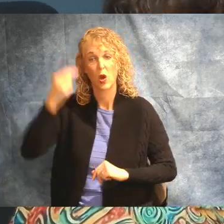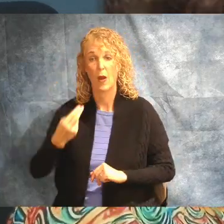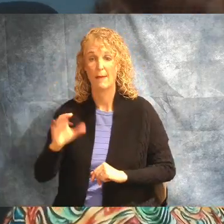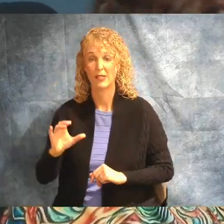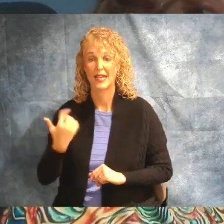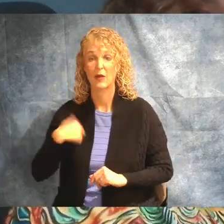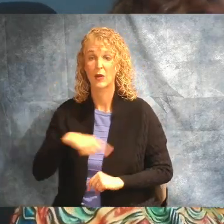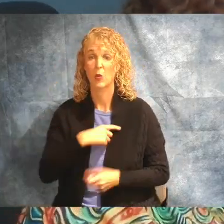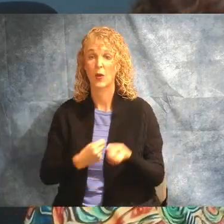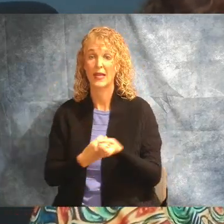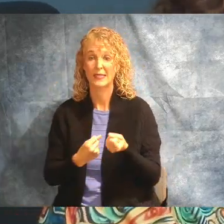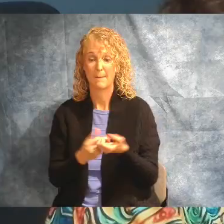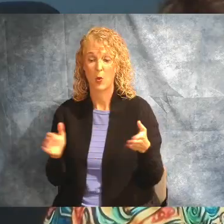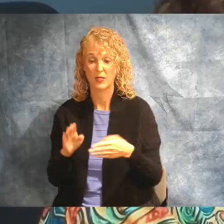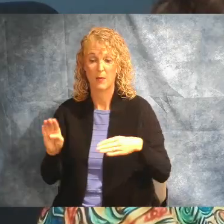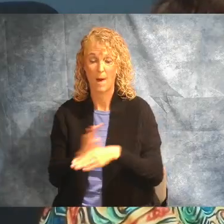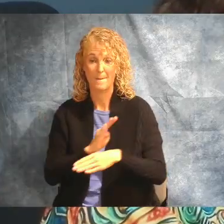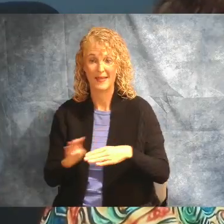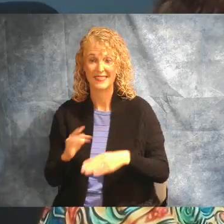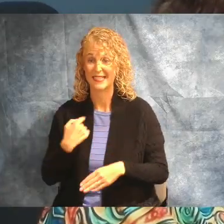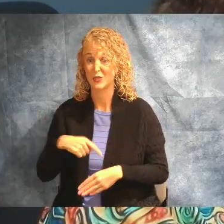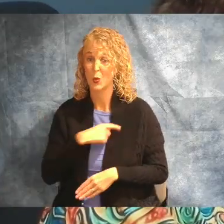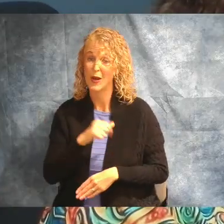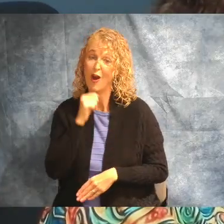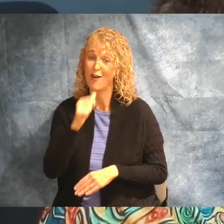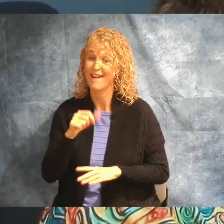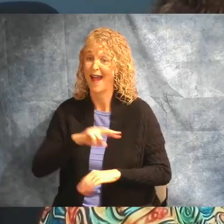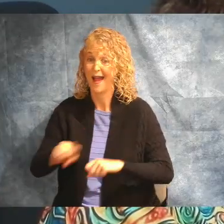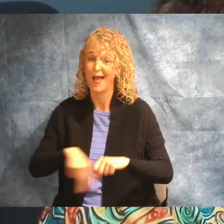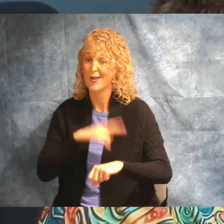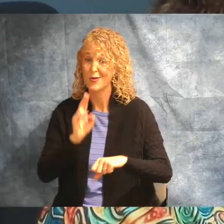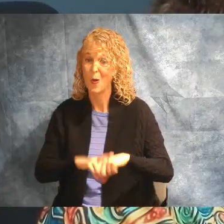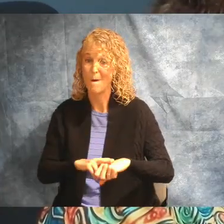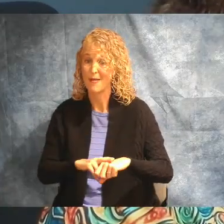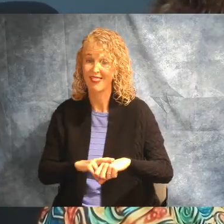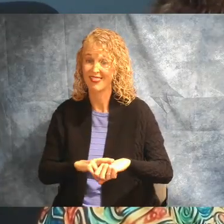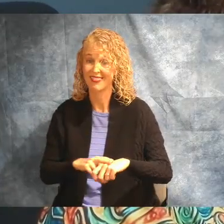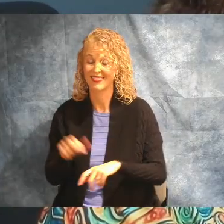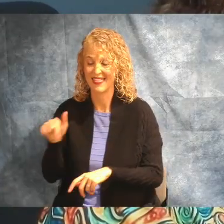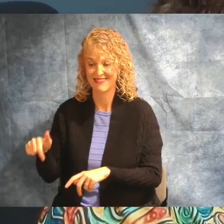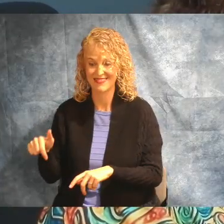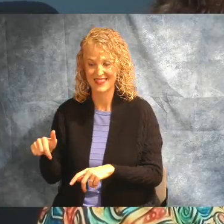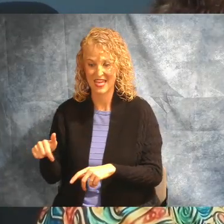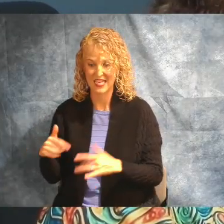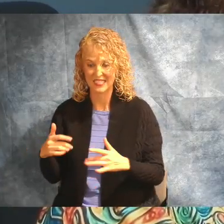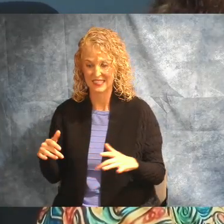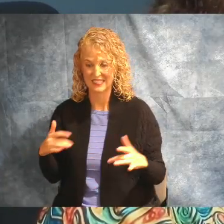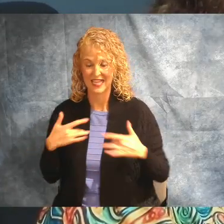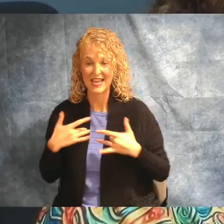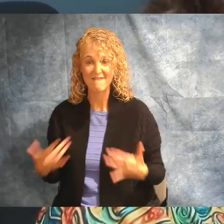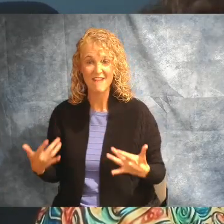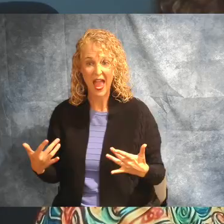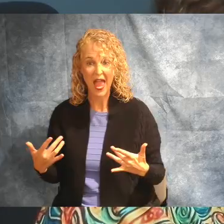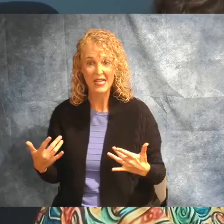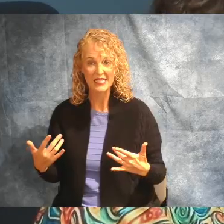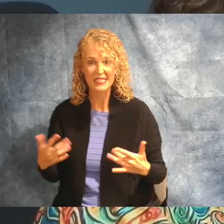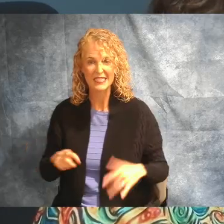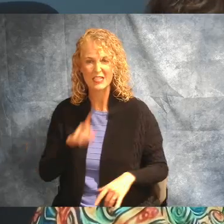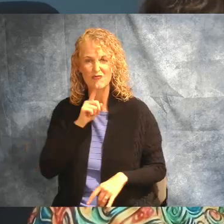this is not normal. I've been to these things, these matchmaking and chitchatting and rounds and